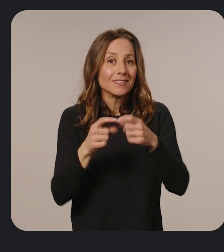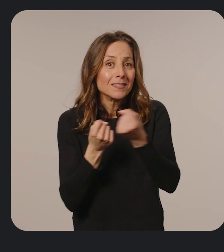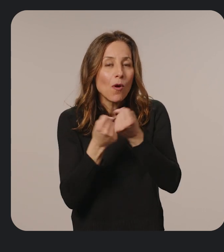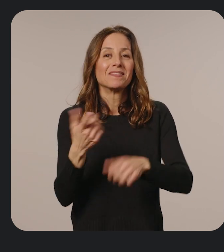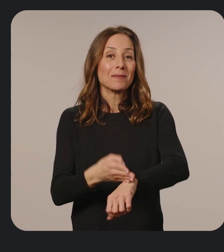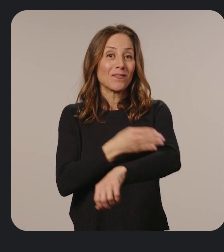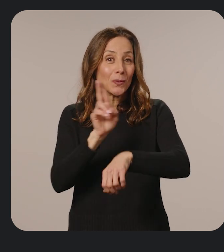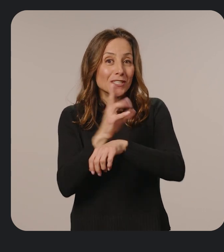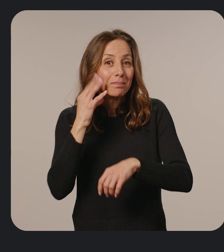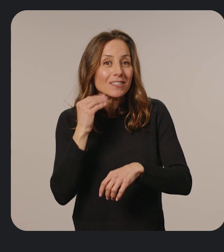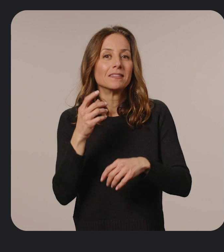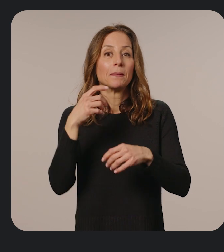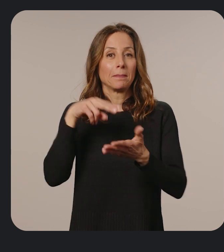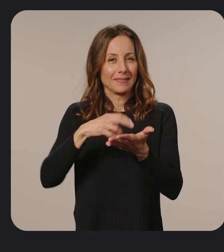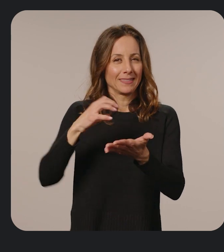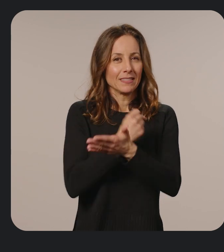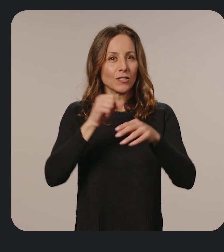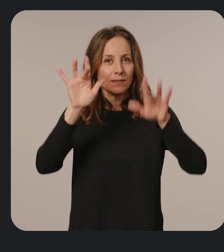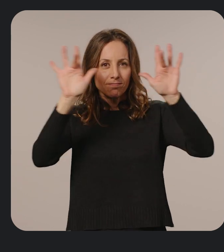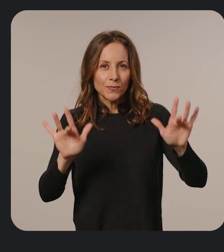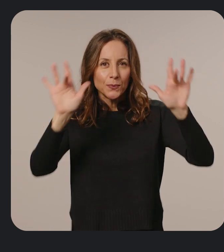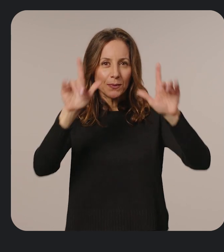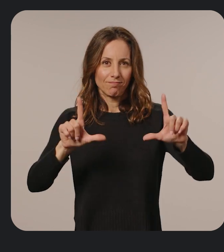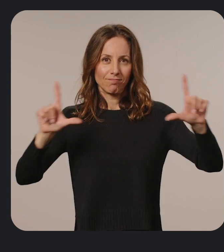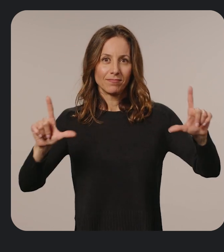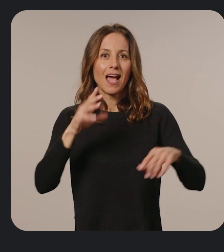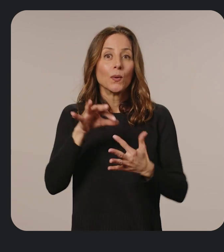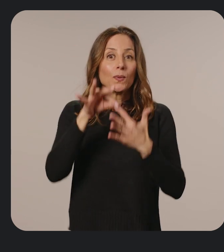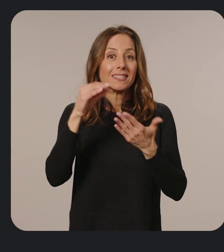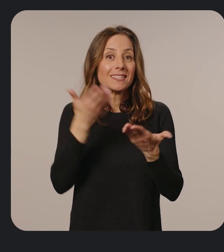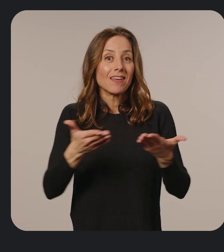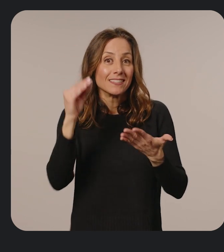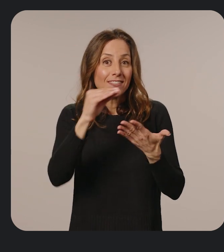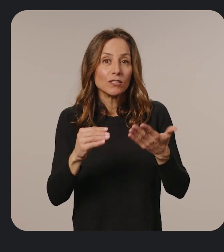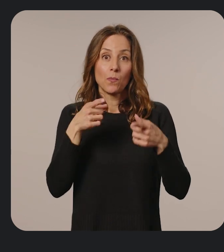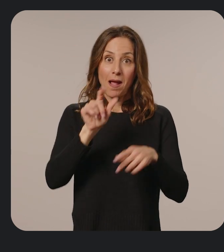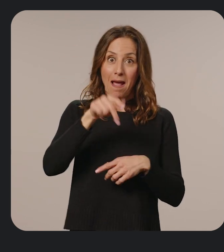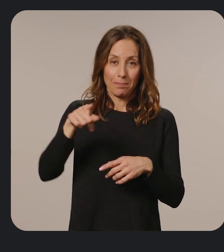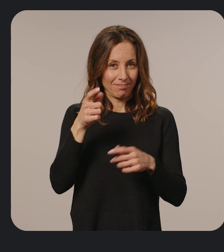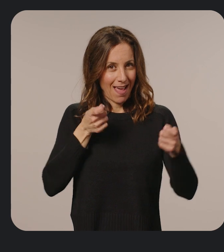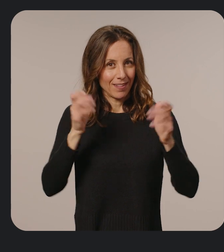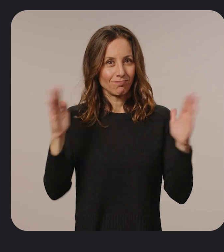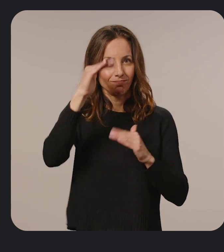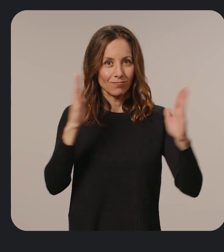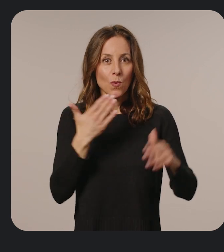experience by making use of extra screen real estate, and unique device features once your app is handling configuration changes well.